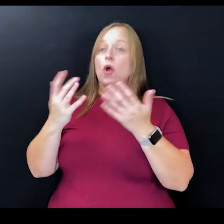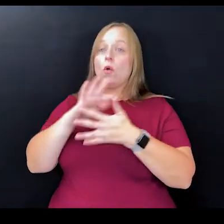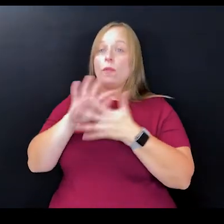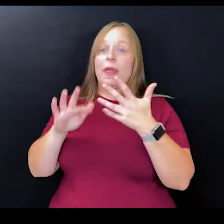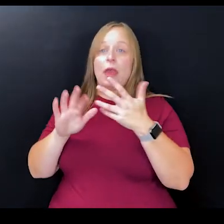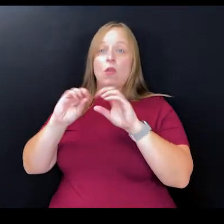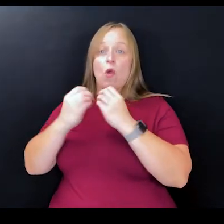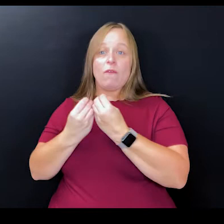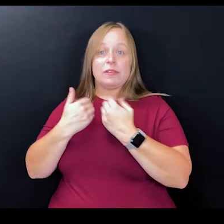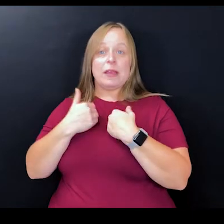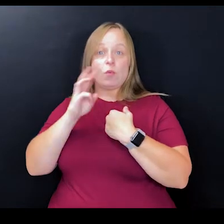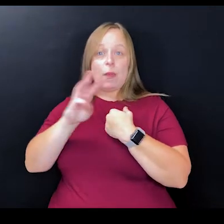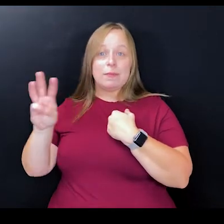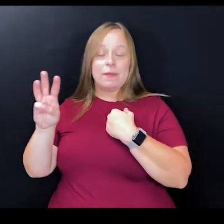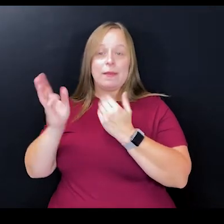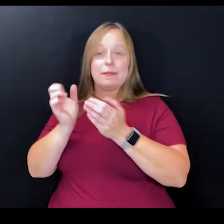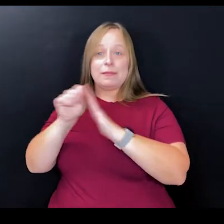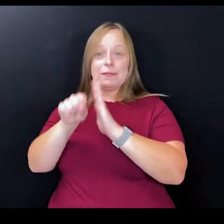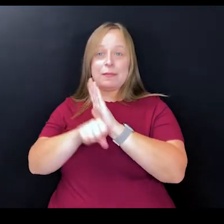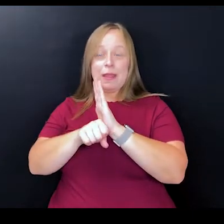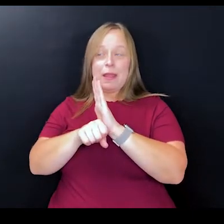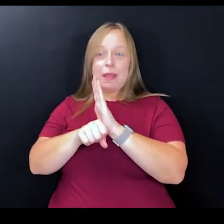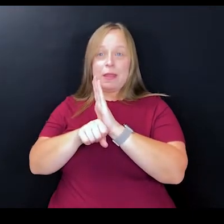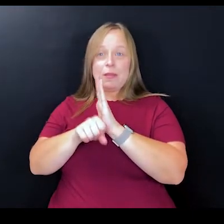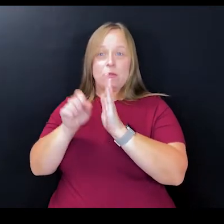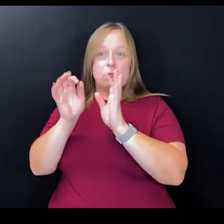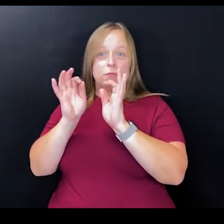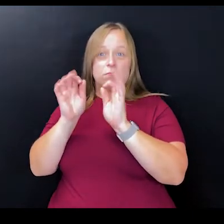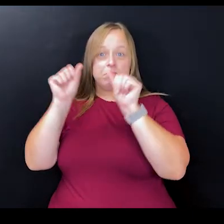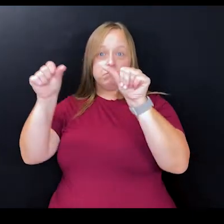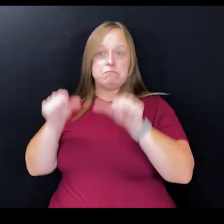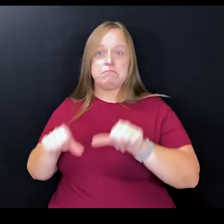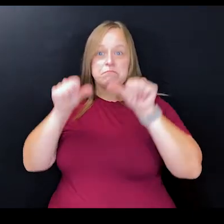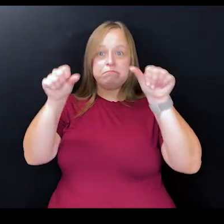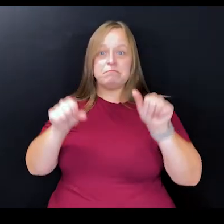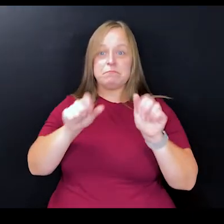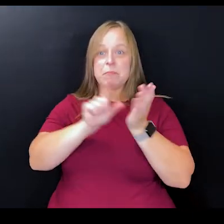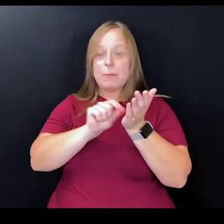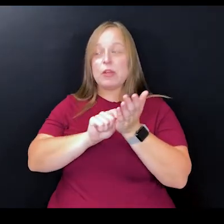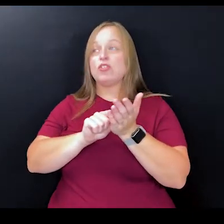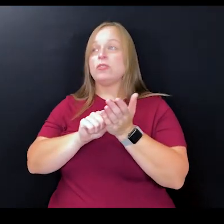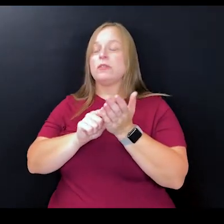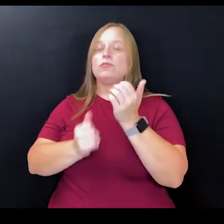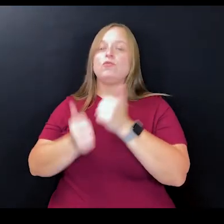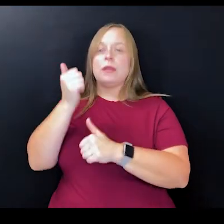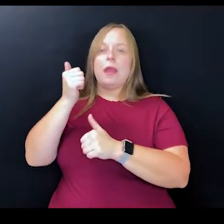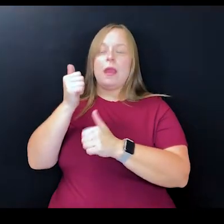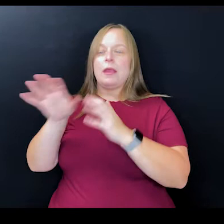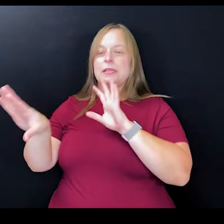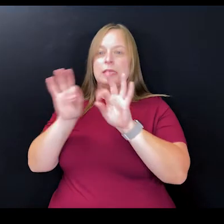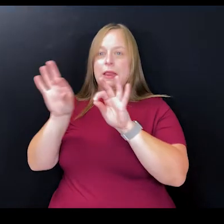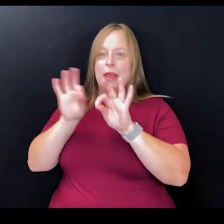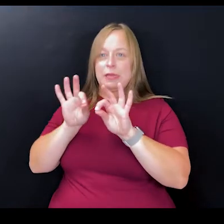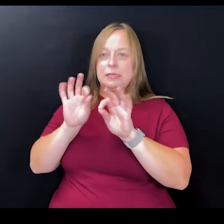That office has a website where state review officers decisions are published. Today, the majority of selected cases